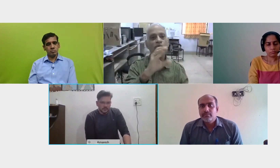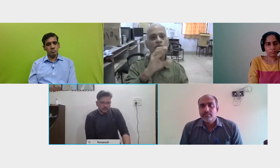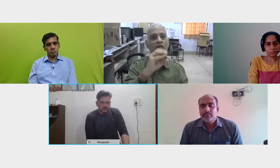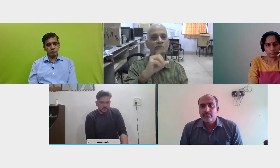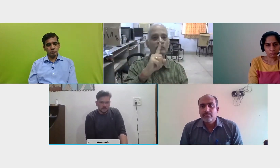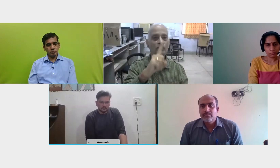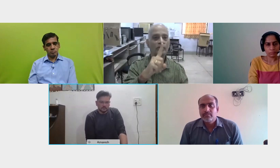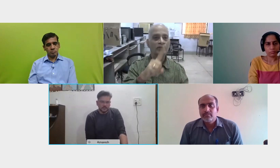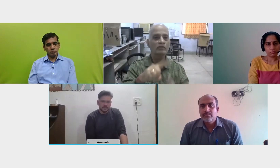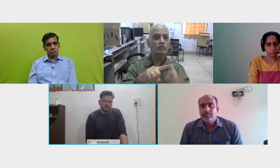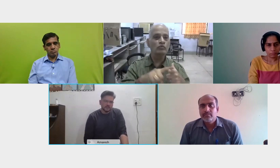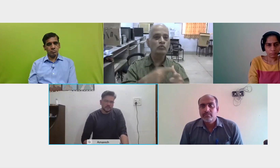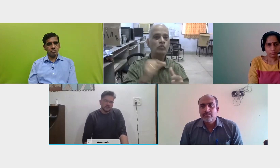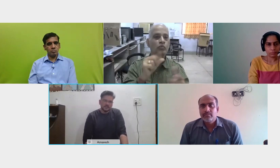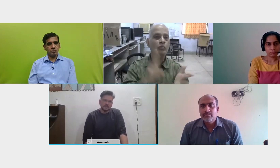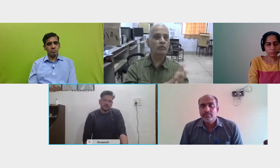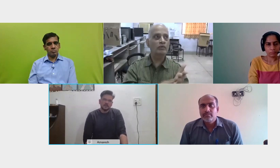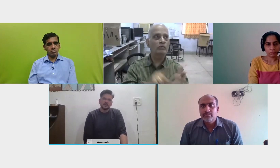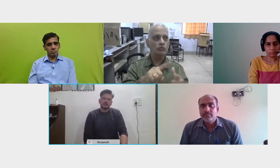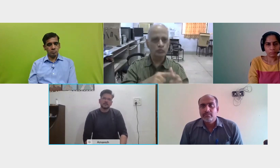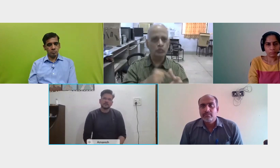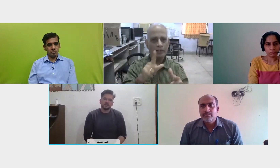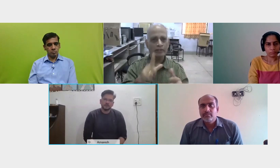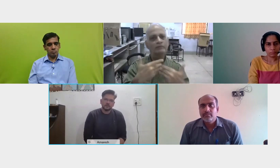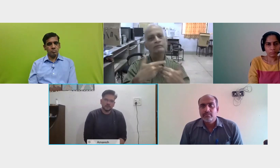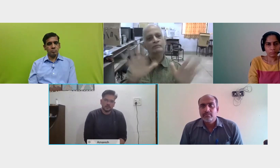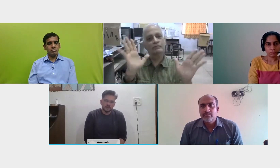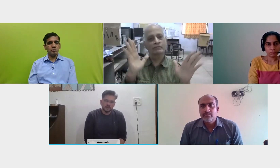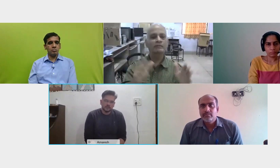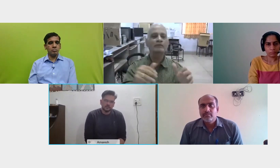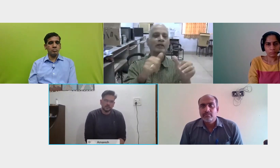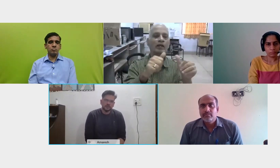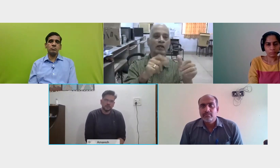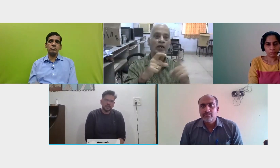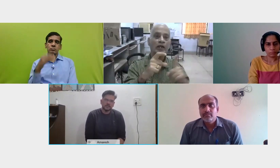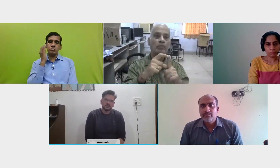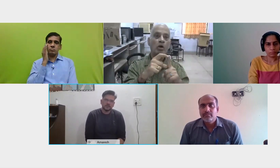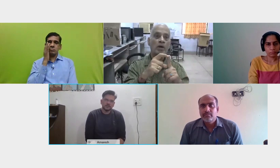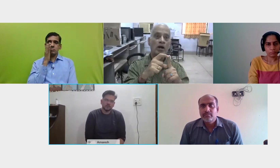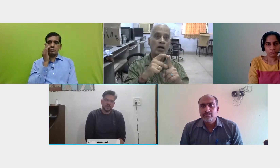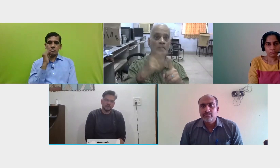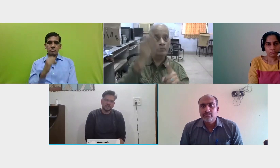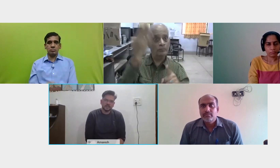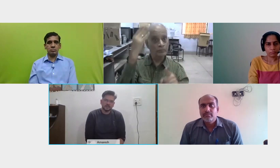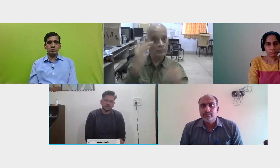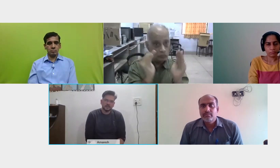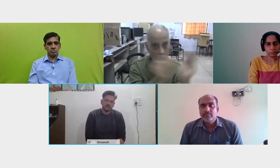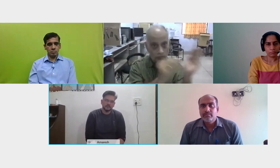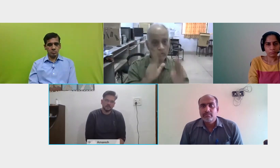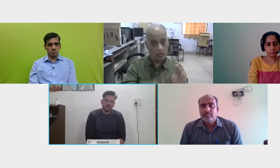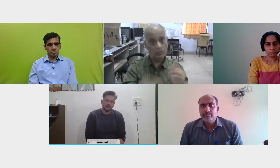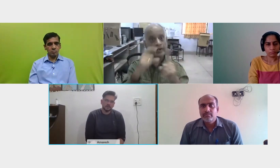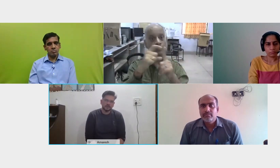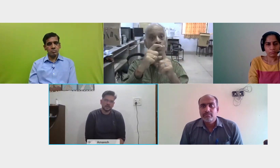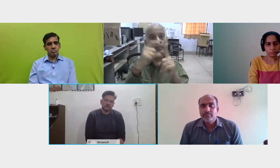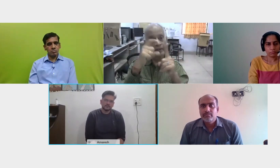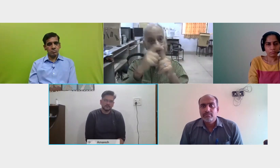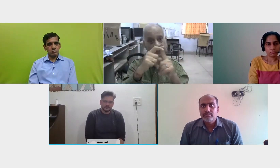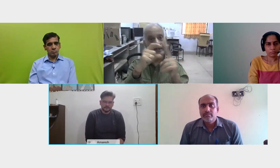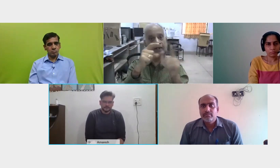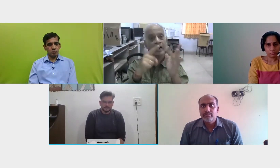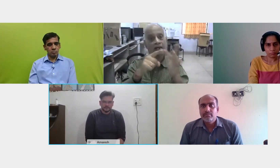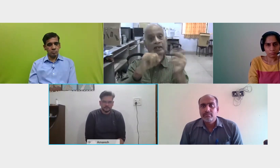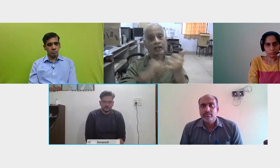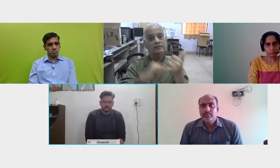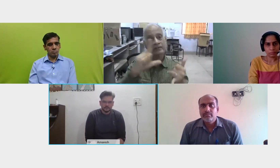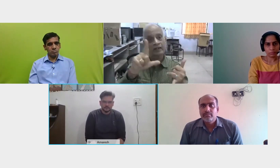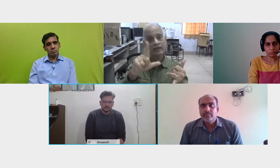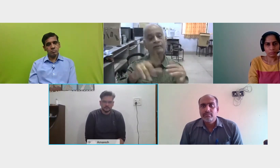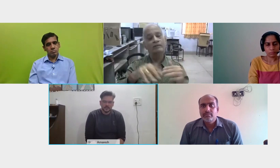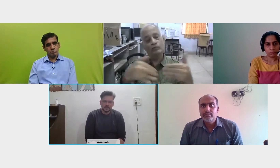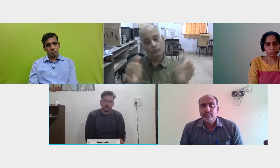all courses pertaining to disabilities so around june july 2001 We started the diploma